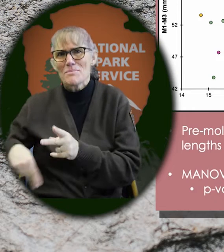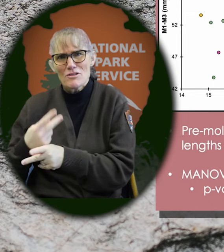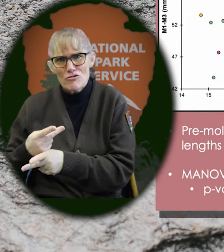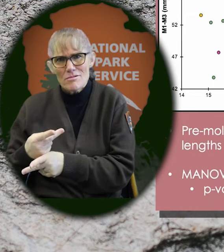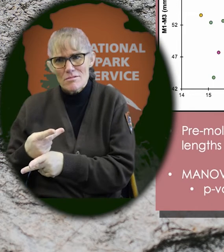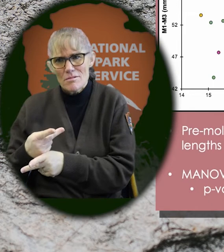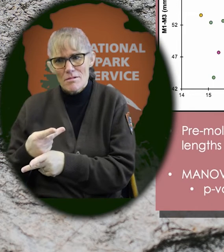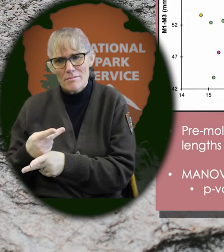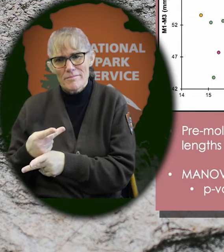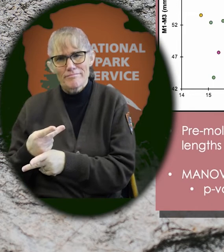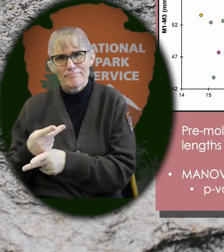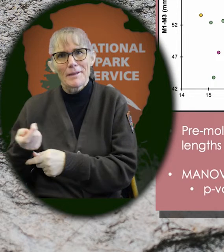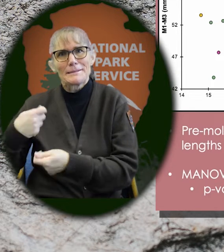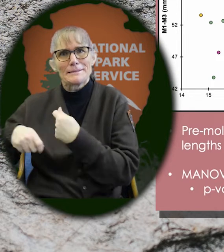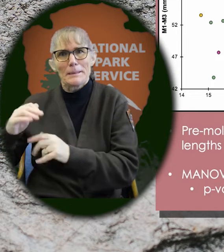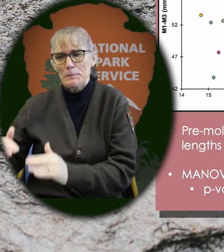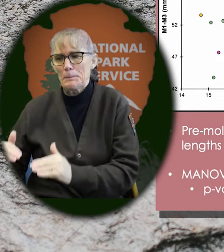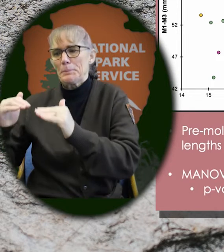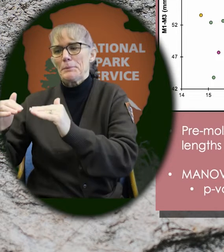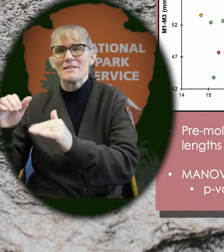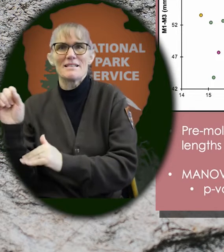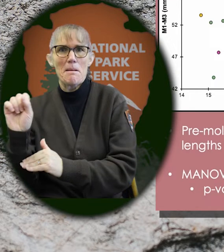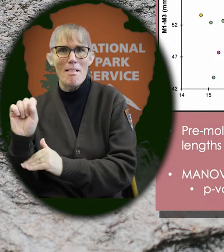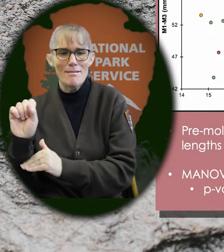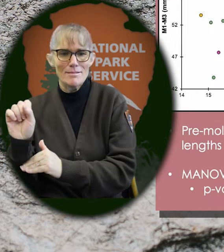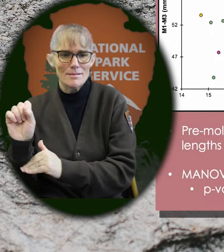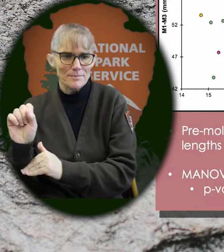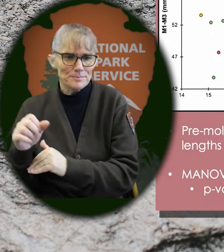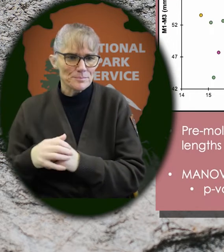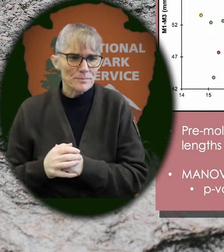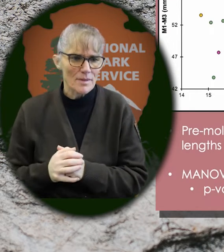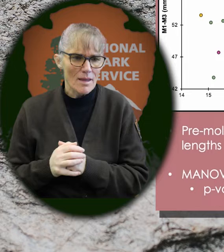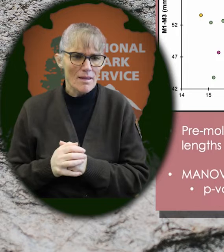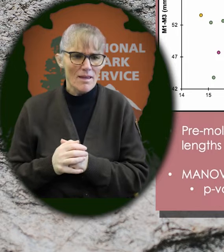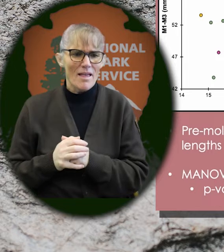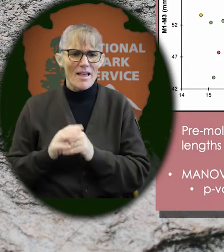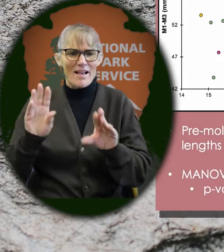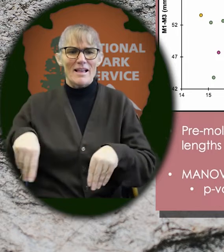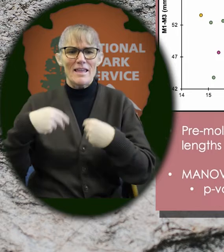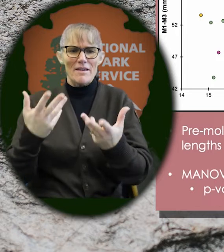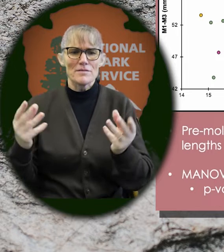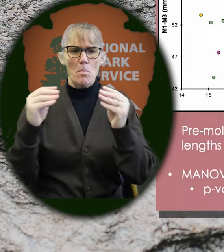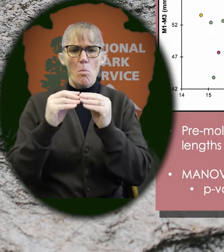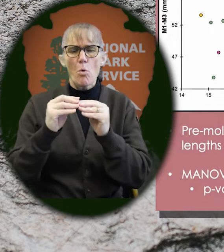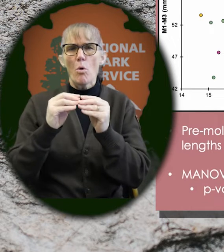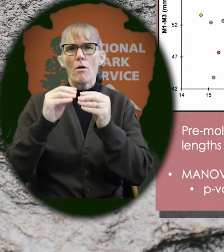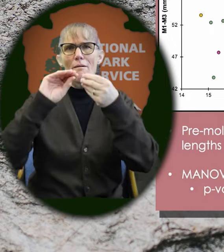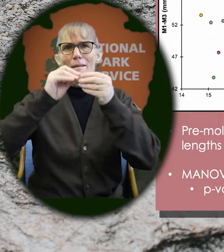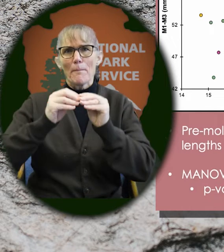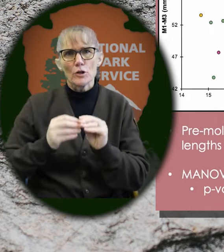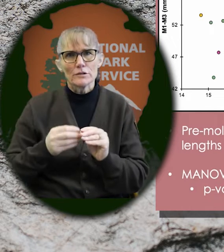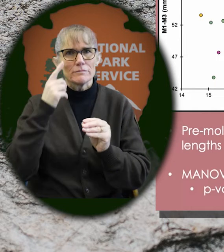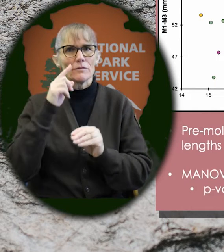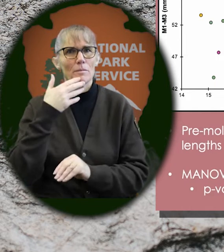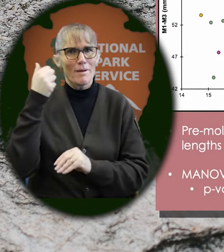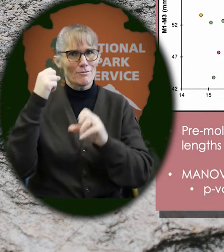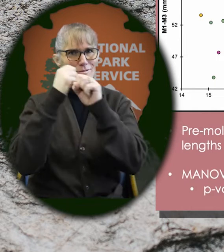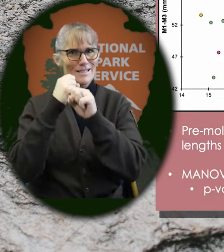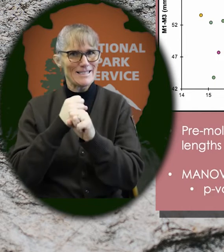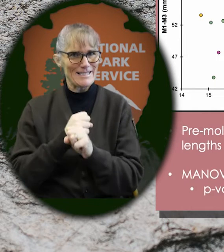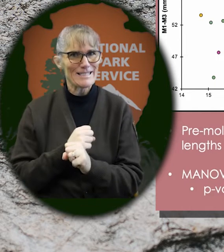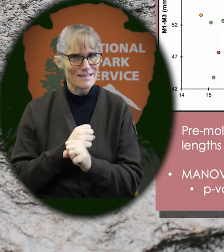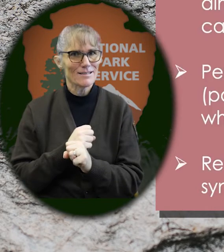They were just labeled as Stenomylus. Um. And then that just helps add to having a larger sample size um to do these statistics on.